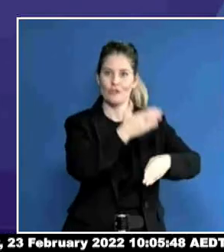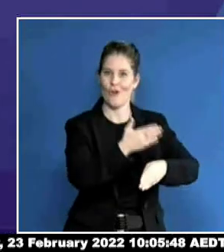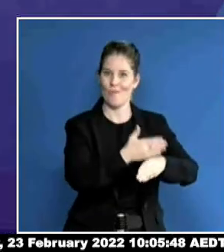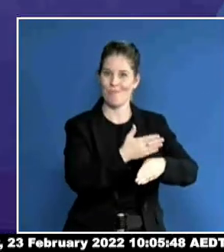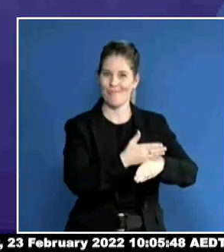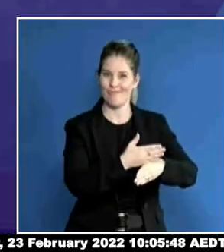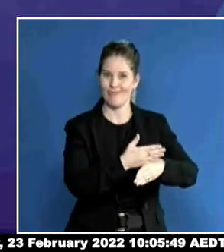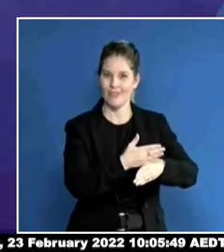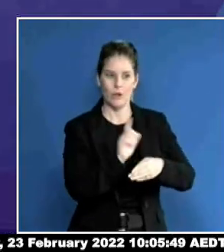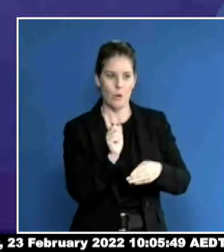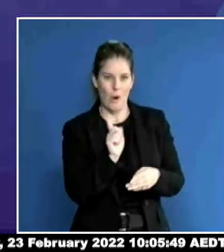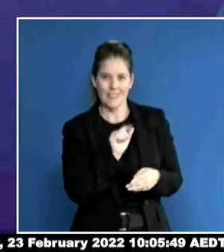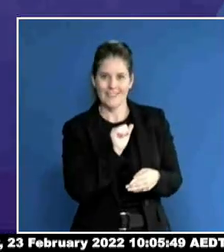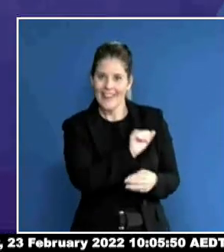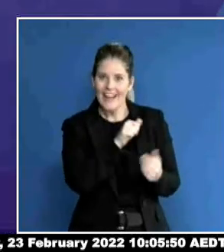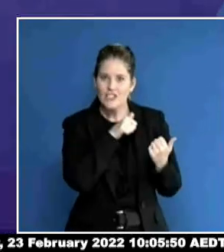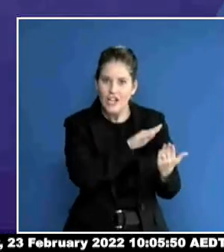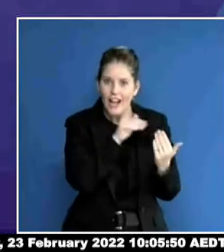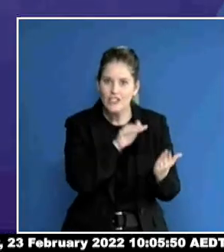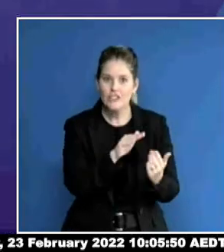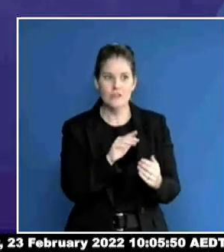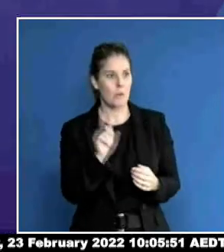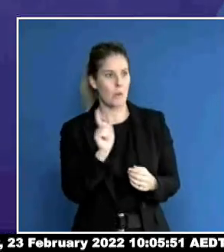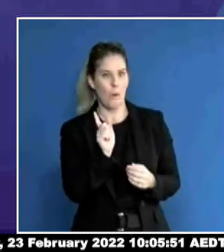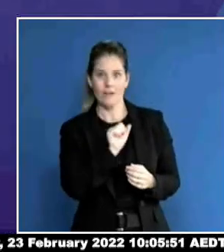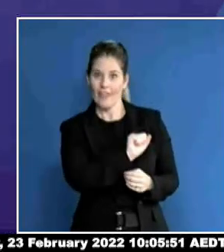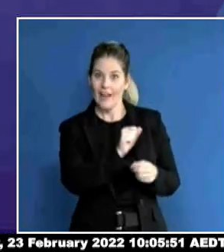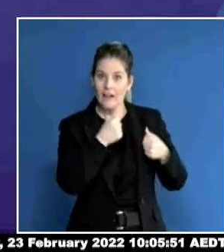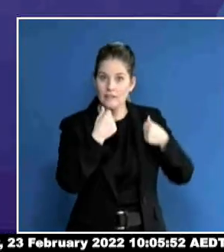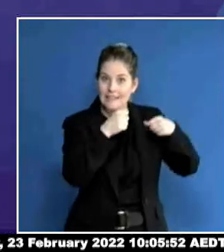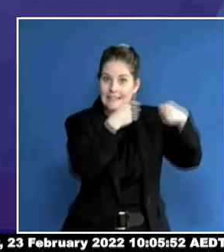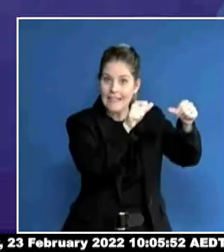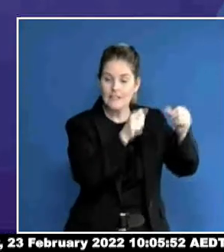experienced during recruitment processes and in the workplace.